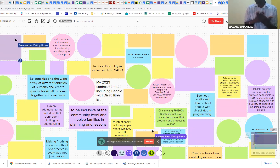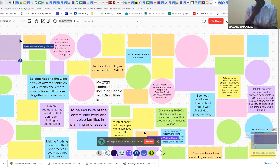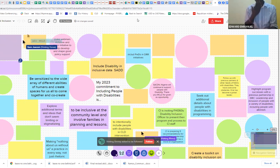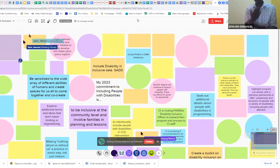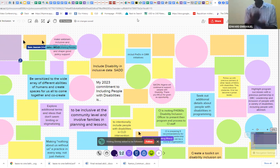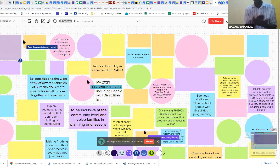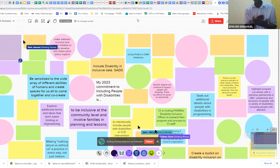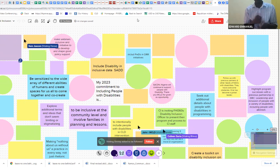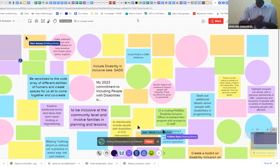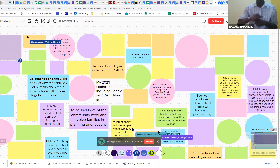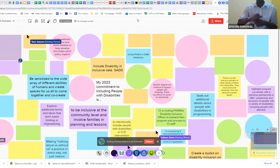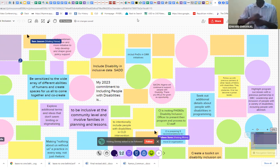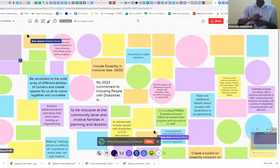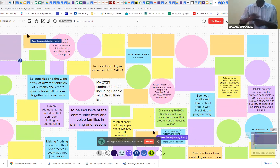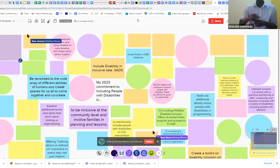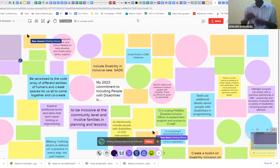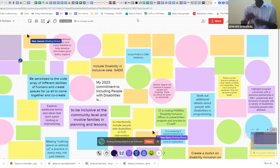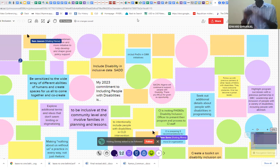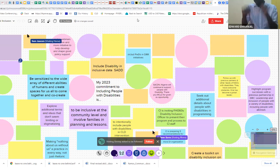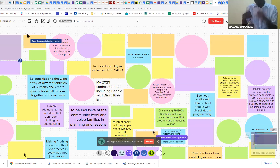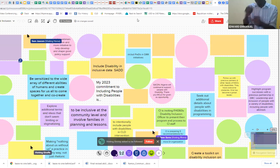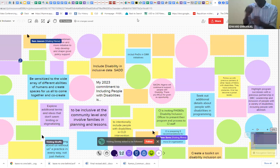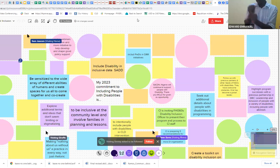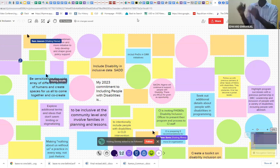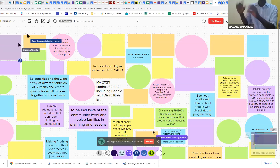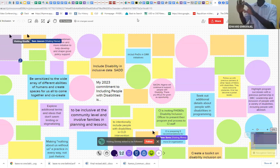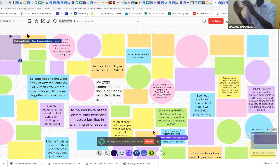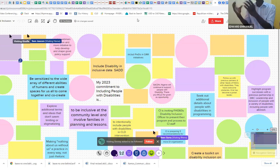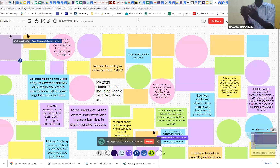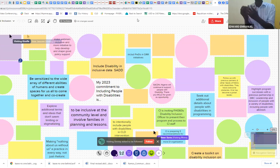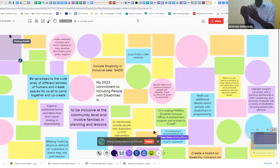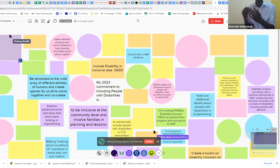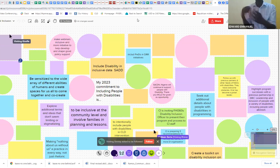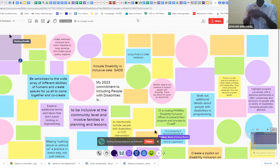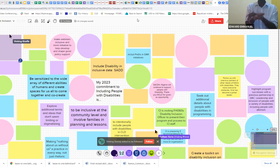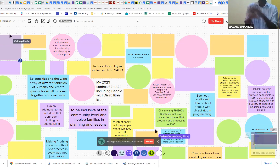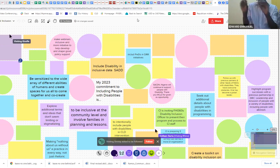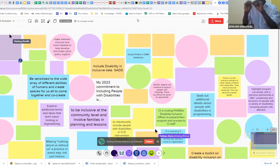And with that Sarah, are we ready to have people go into breakout groups?